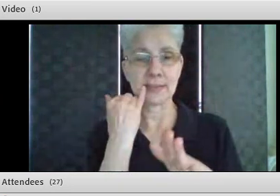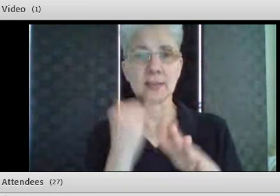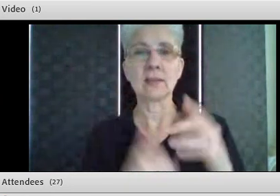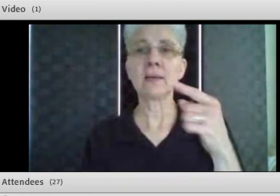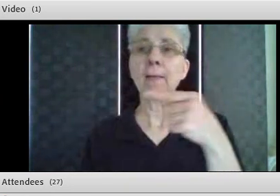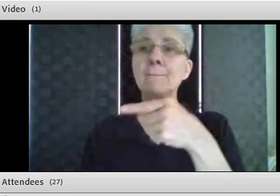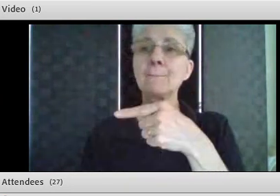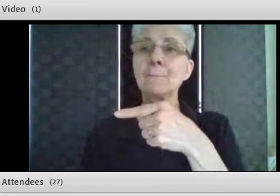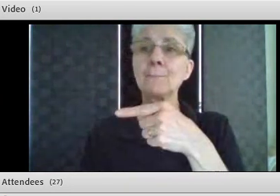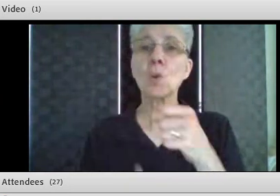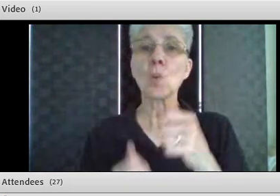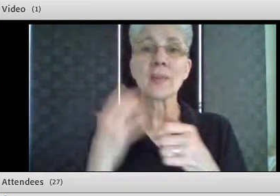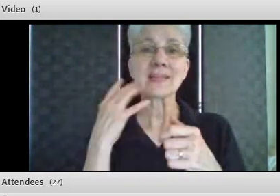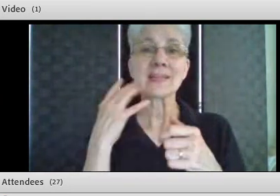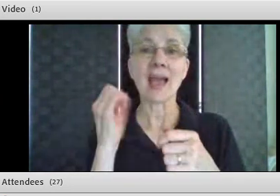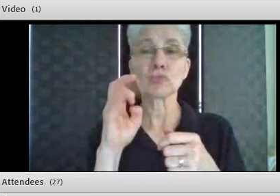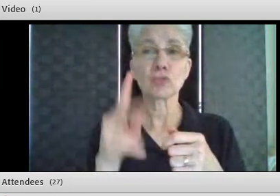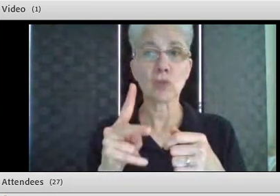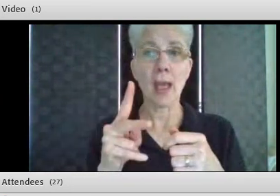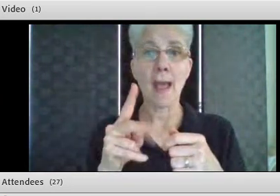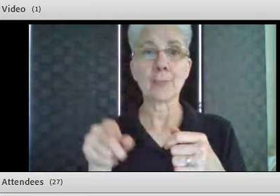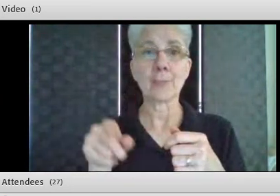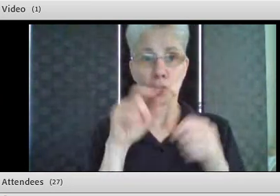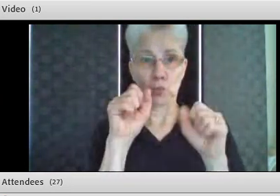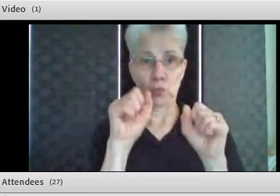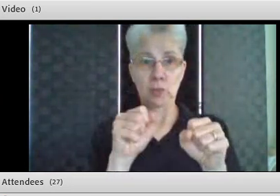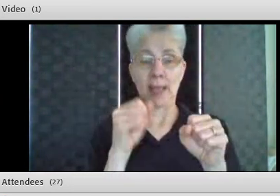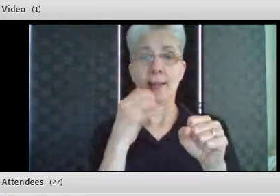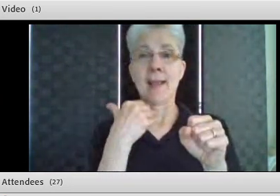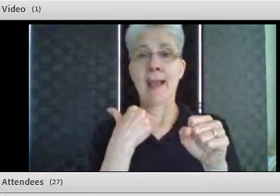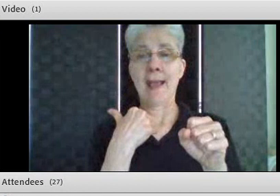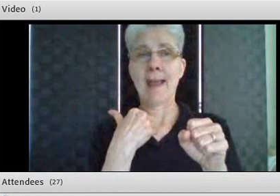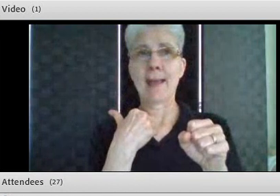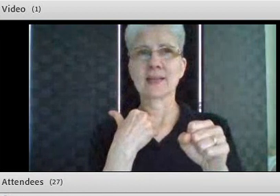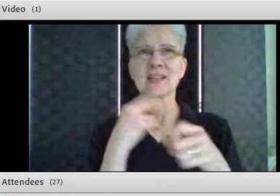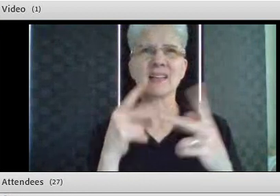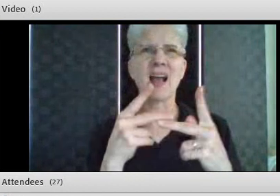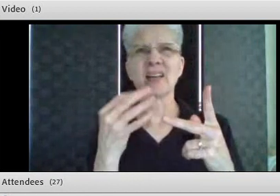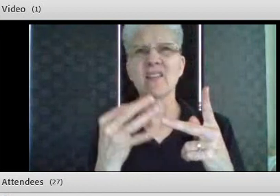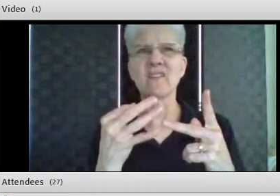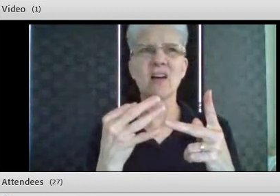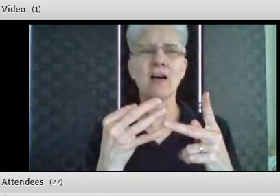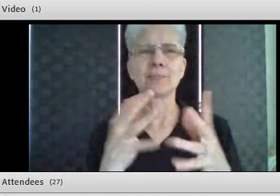yes, doing the same thing with a book and a story. Mm-hmm. Ryan: Absolutely. Hilary: It's a great idea. Ryan: A wonderful idea.